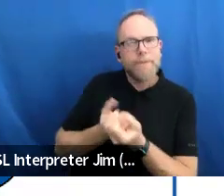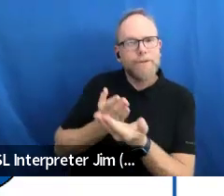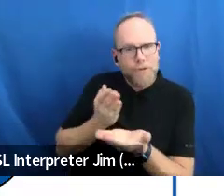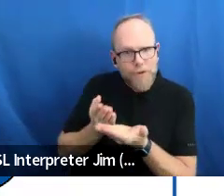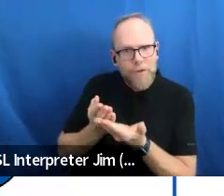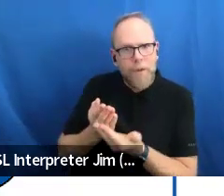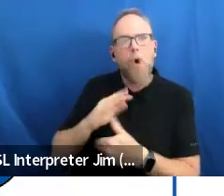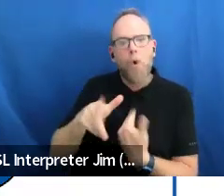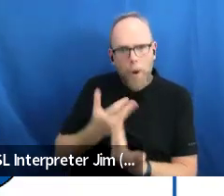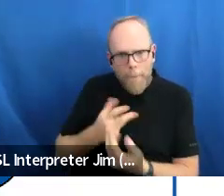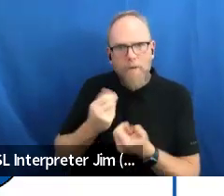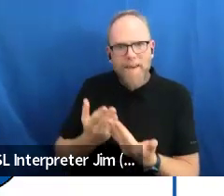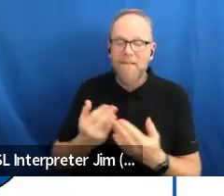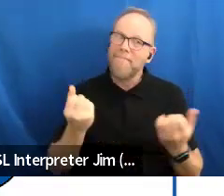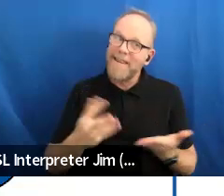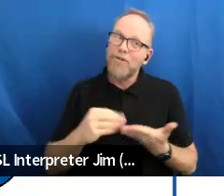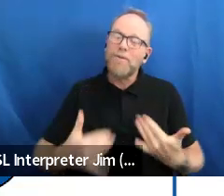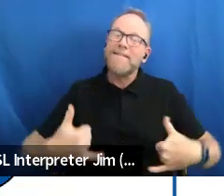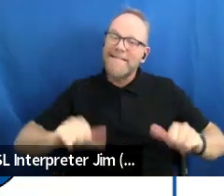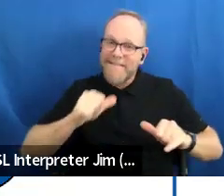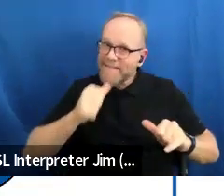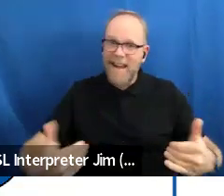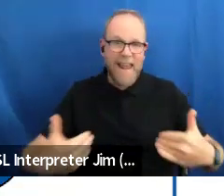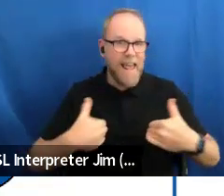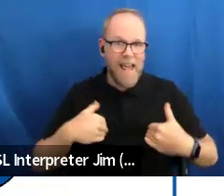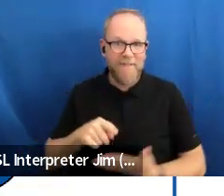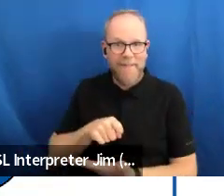But a lot of students still don't have those supports and services.